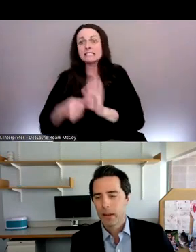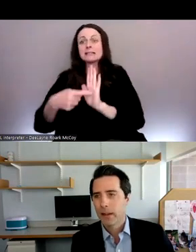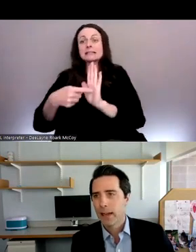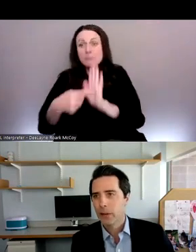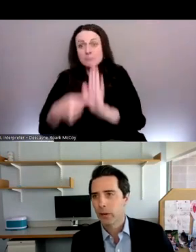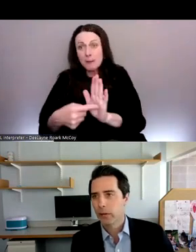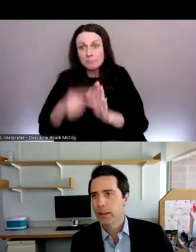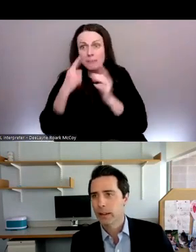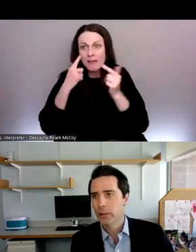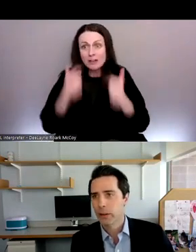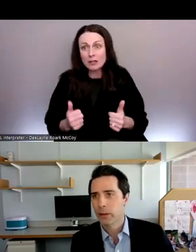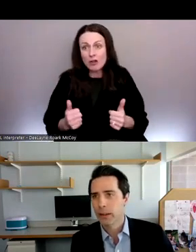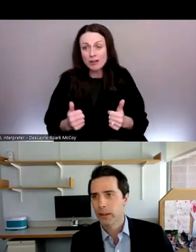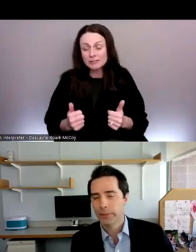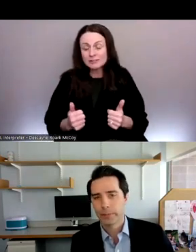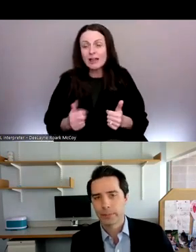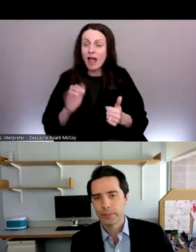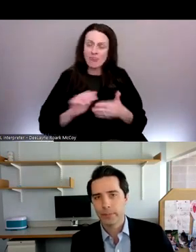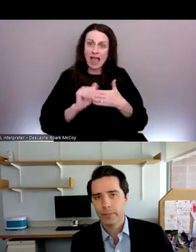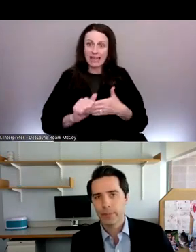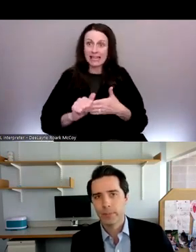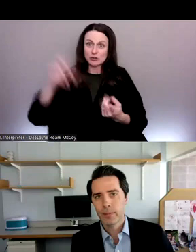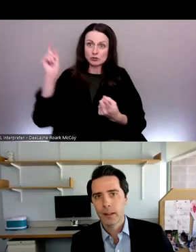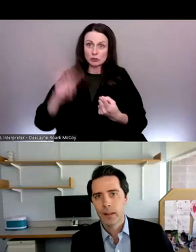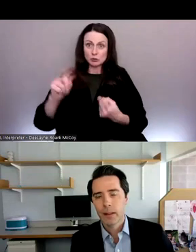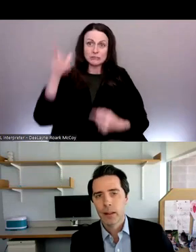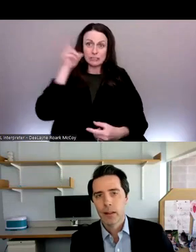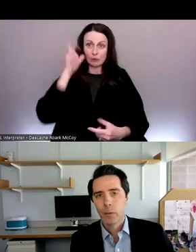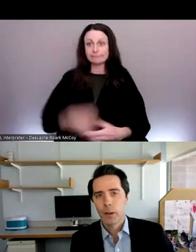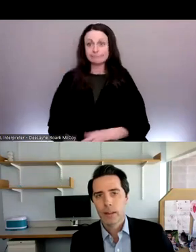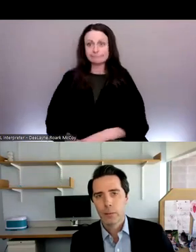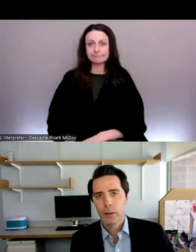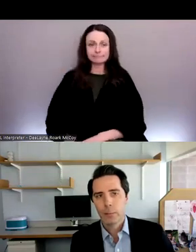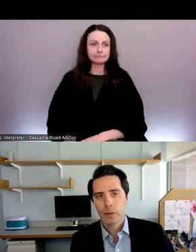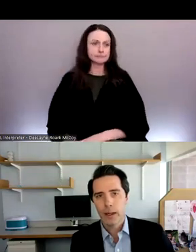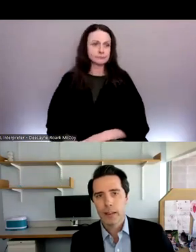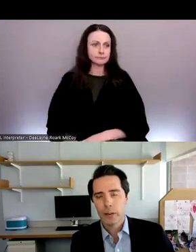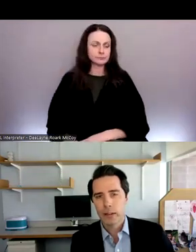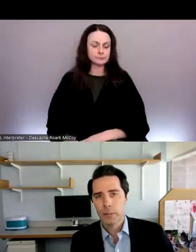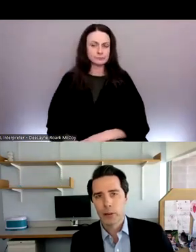and that's what leads to reduced hearing